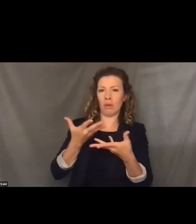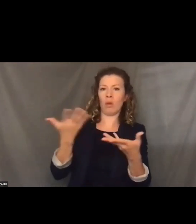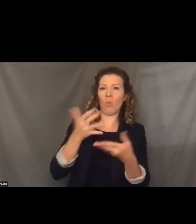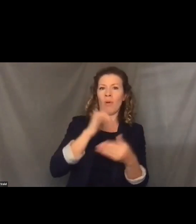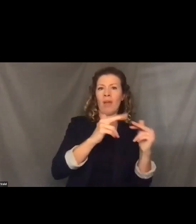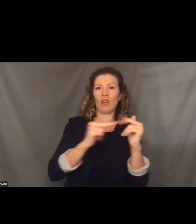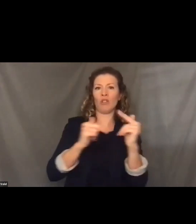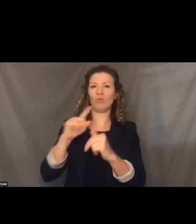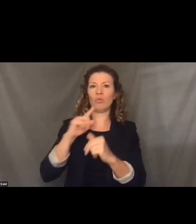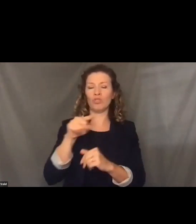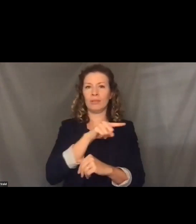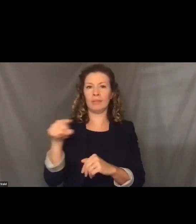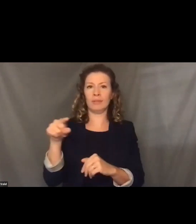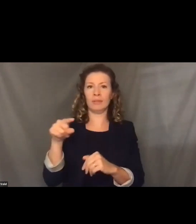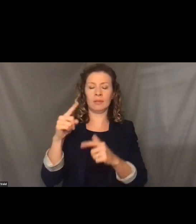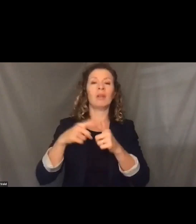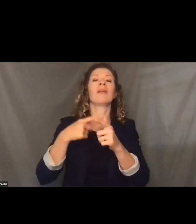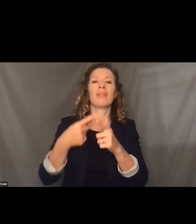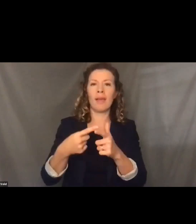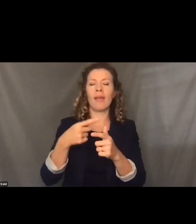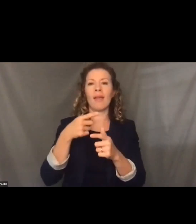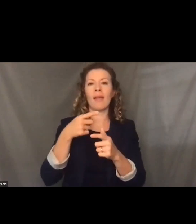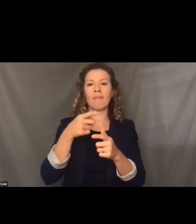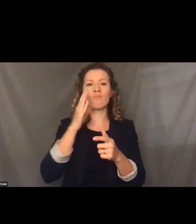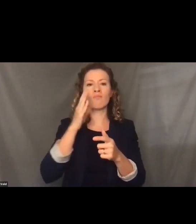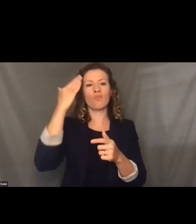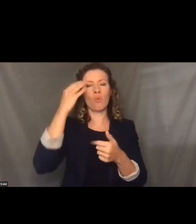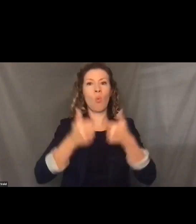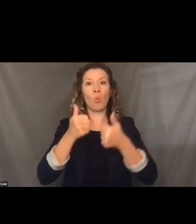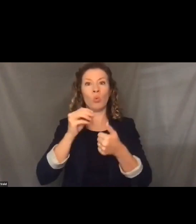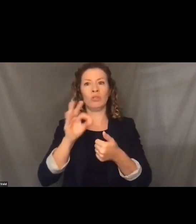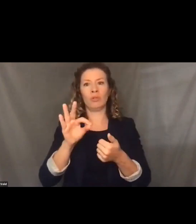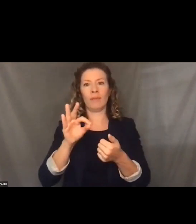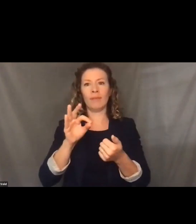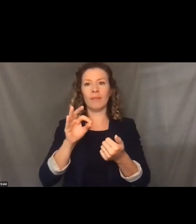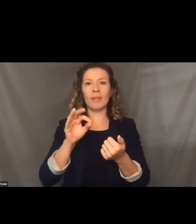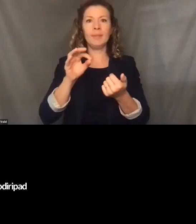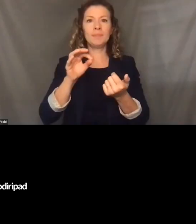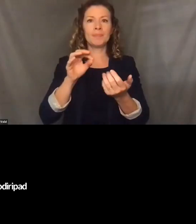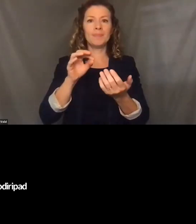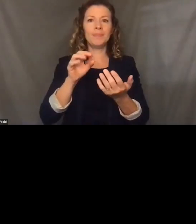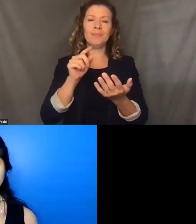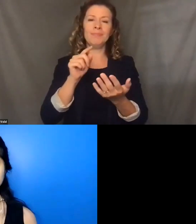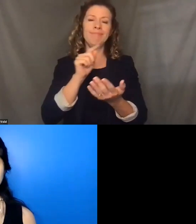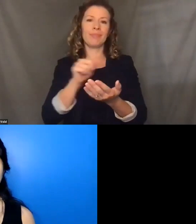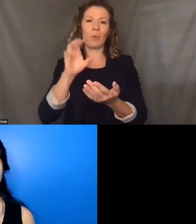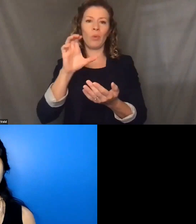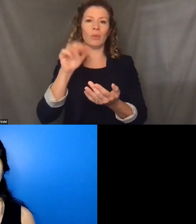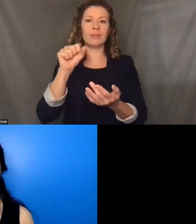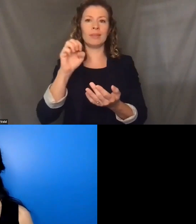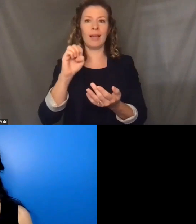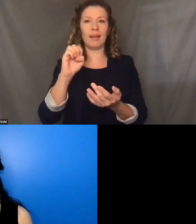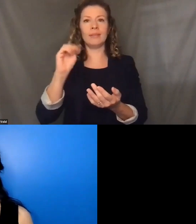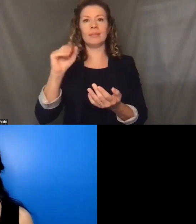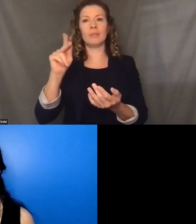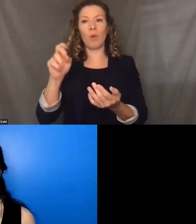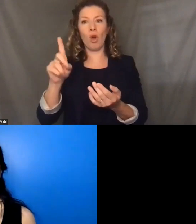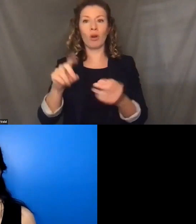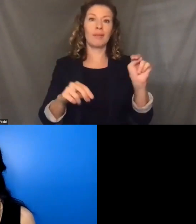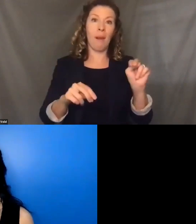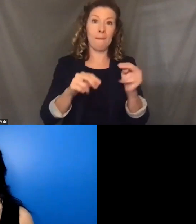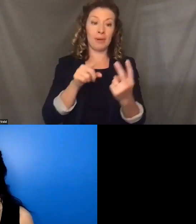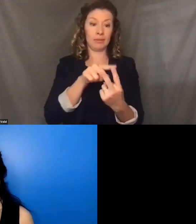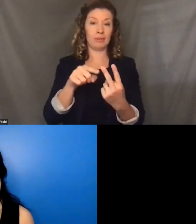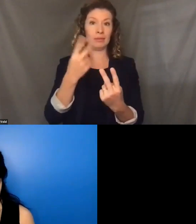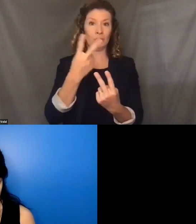it helps to and then you know which of the two case marked nominals were subject or object